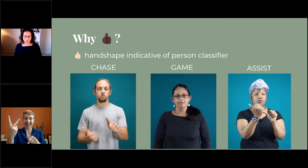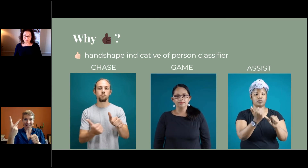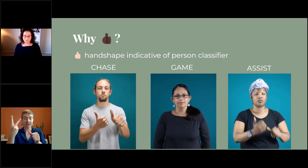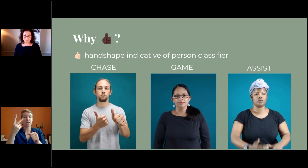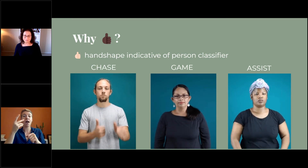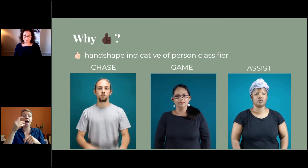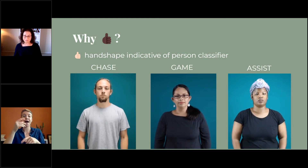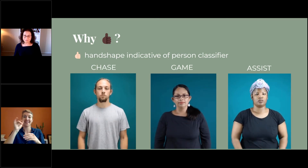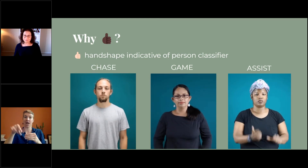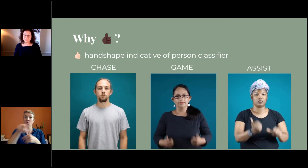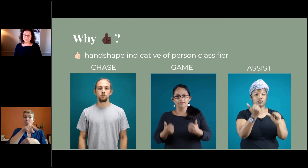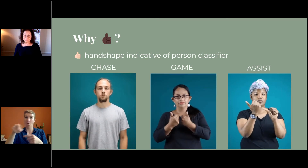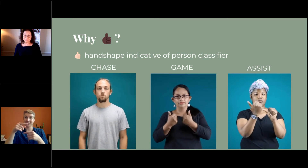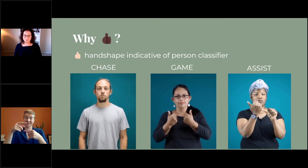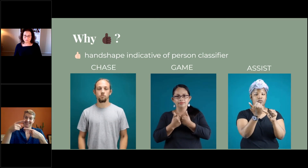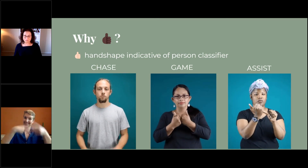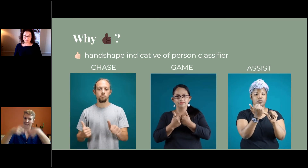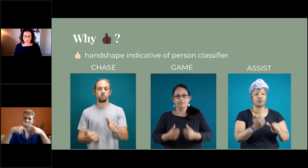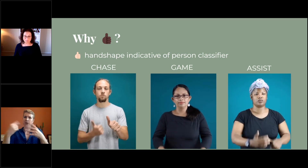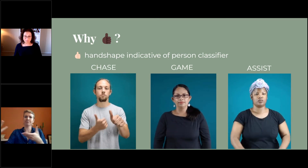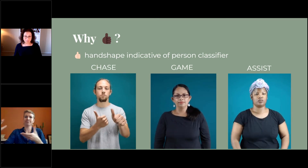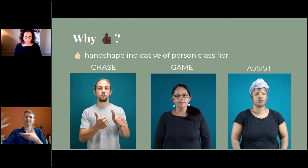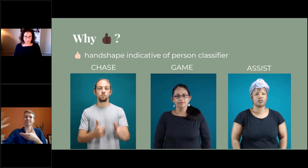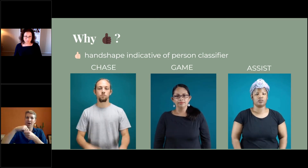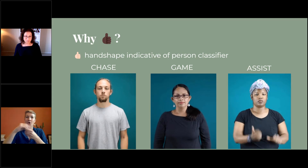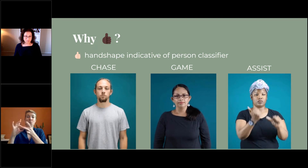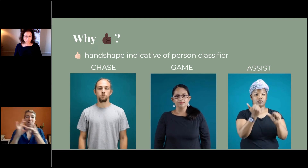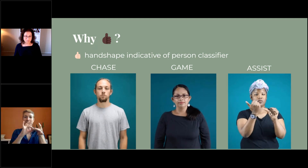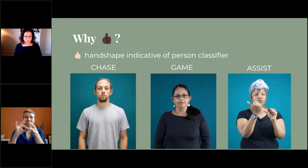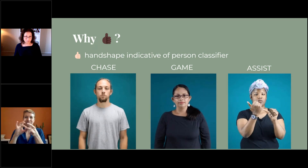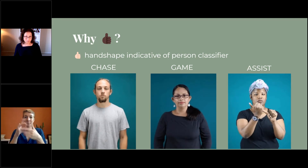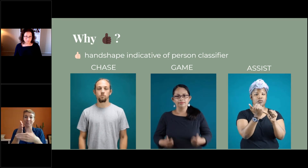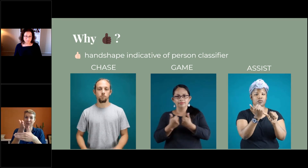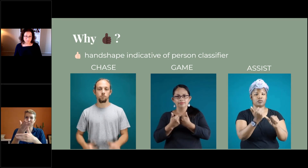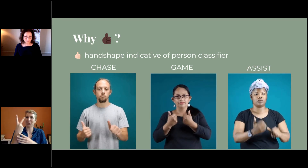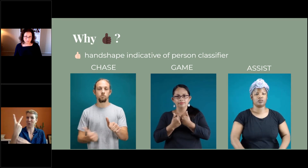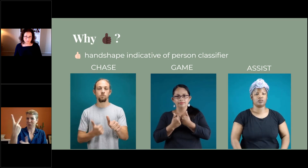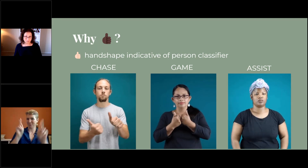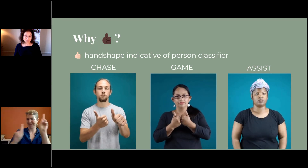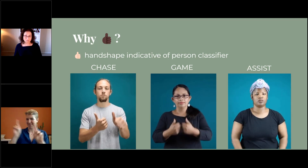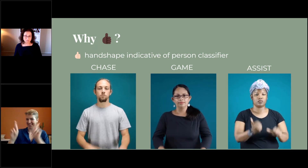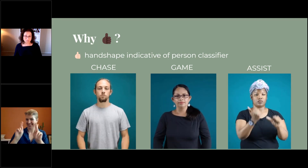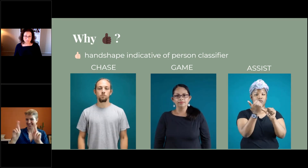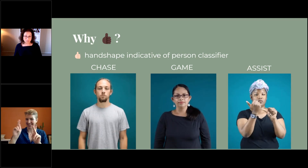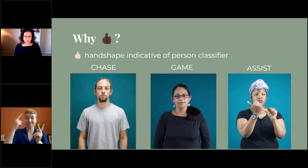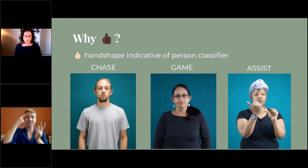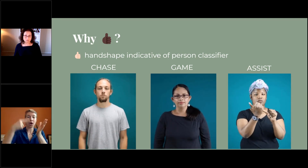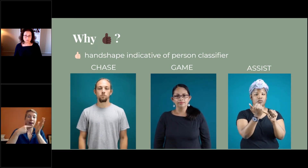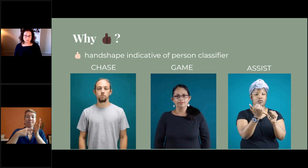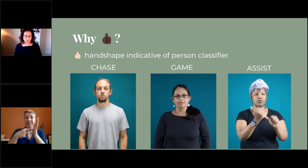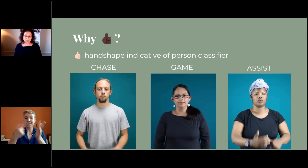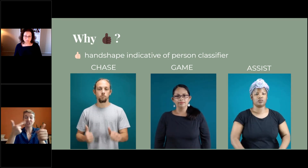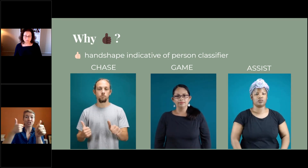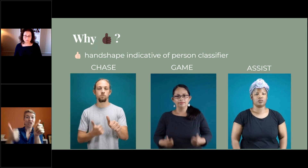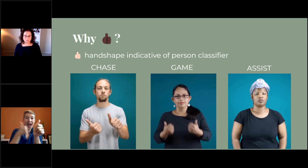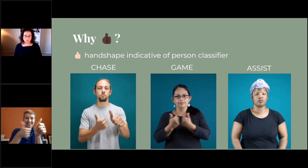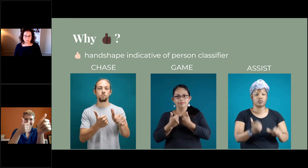You can see clearly that these three signs incorporate the relationship between two entities.